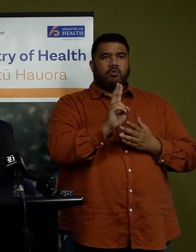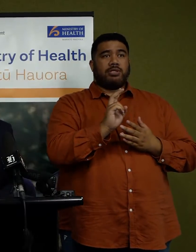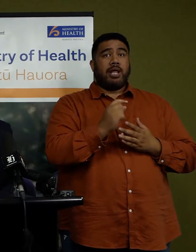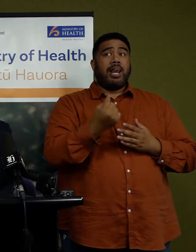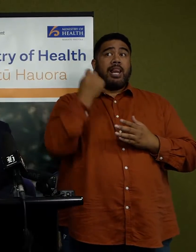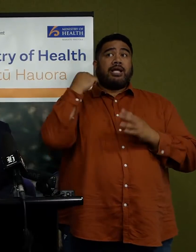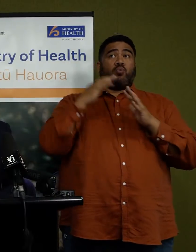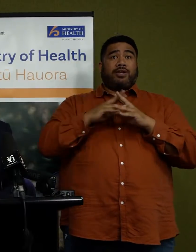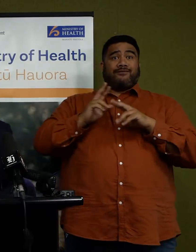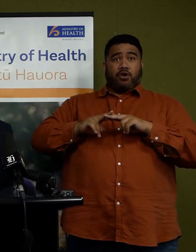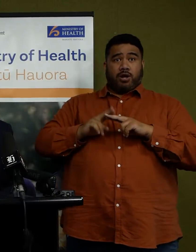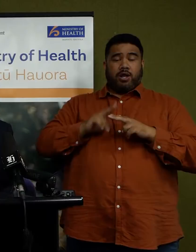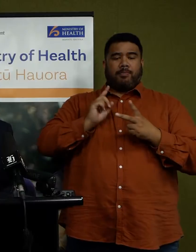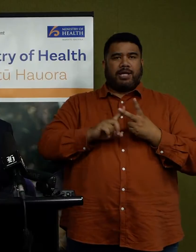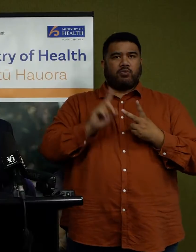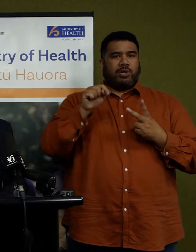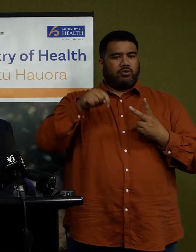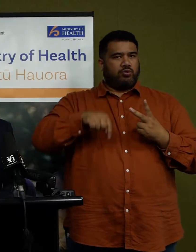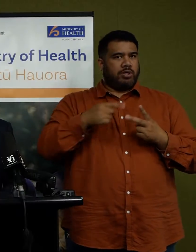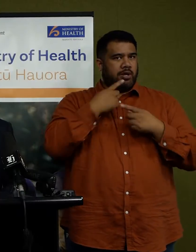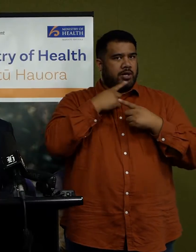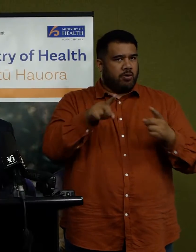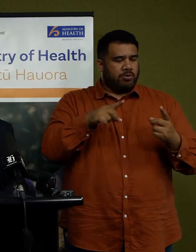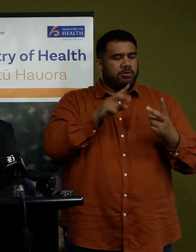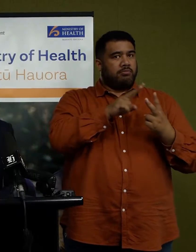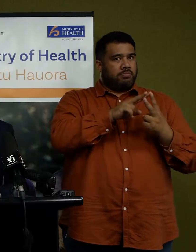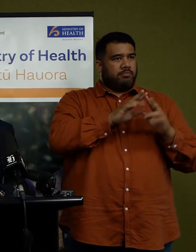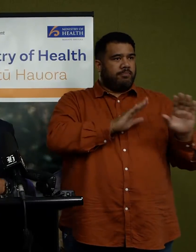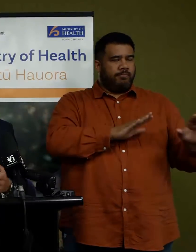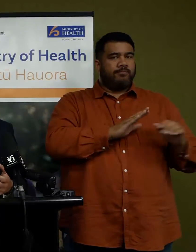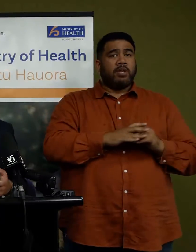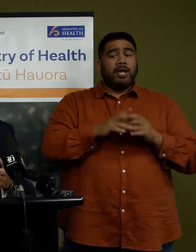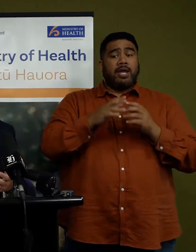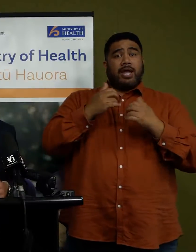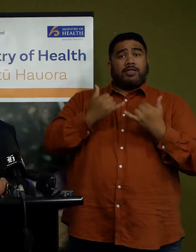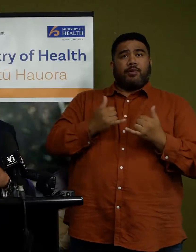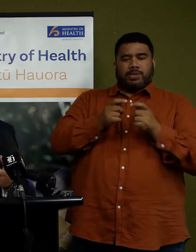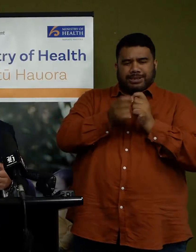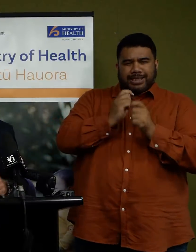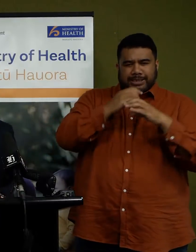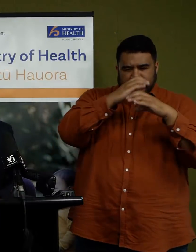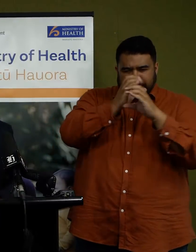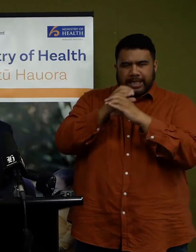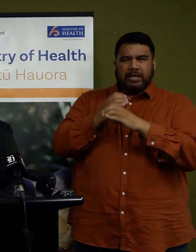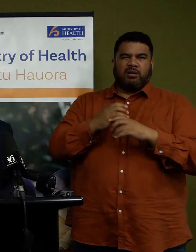and the one I've just announced today. There is testing underway at all times on a number of samples.